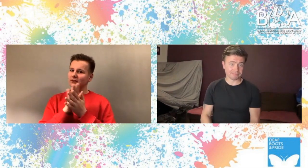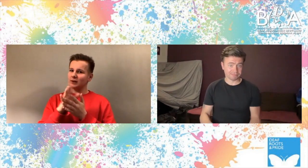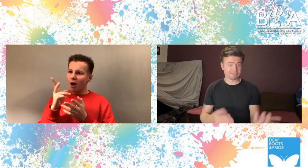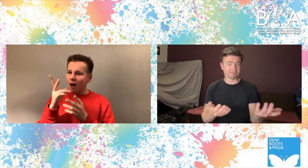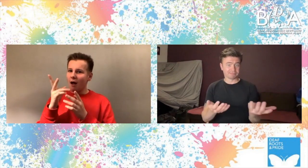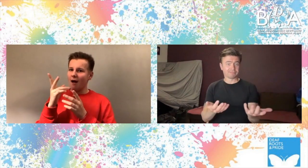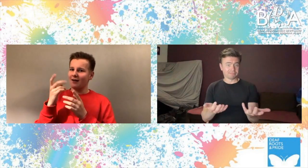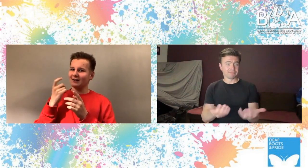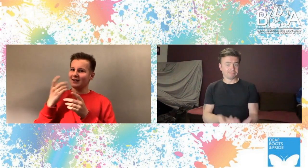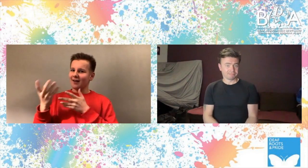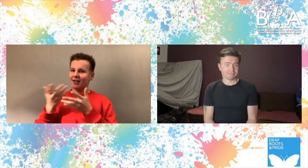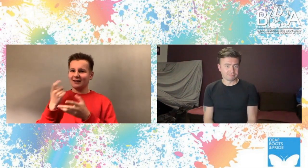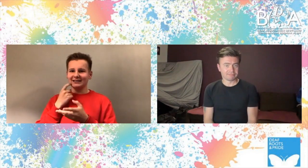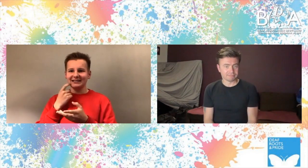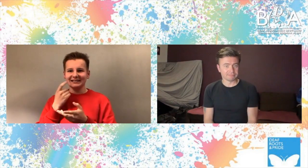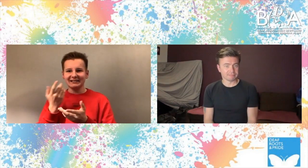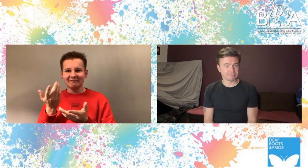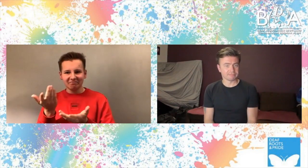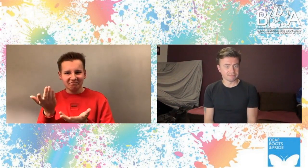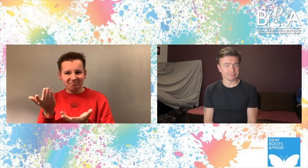what it’s like.